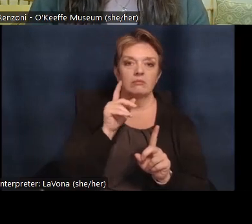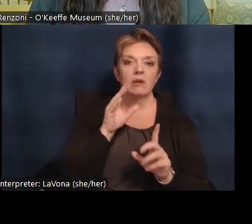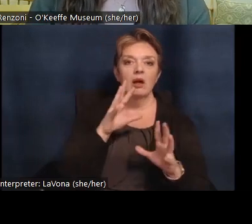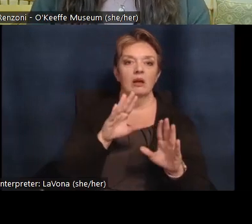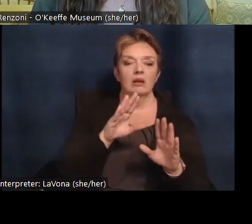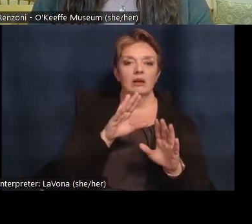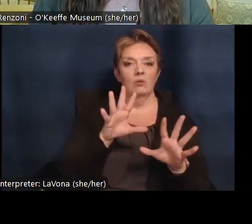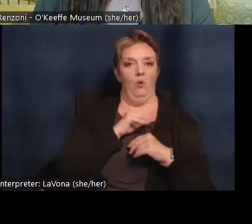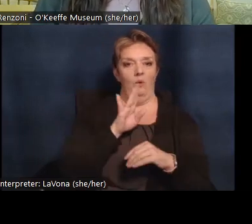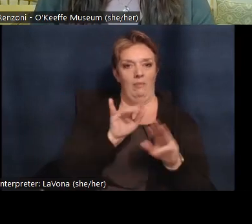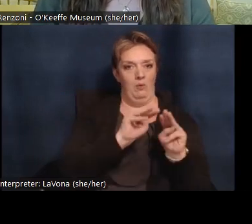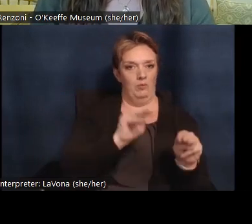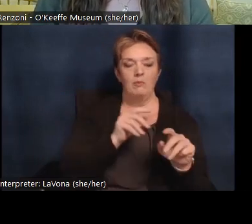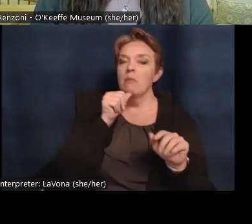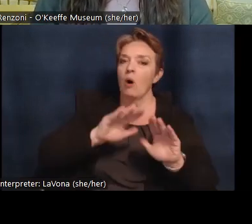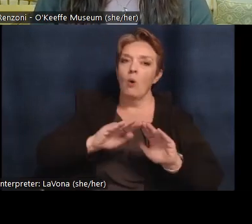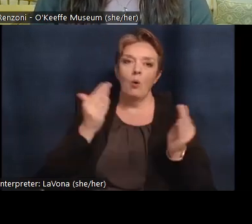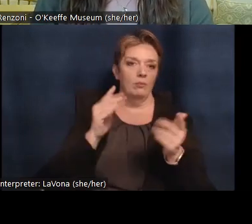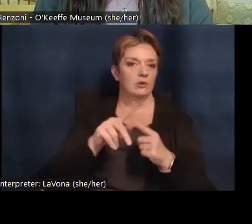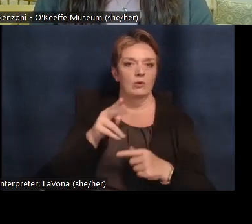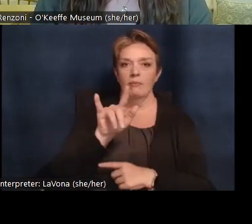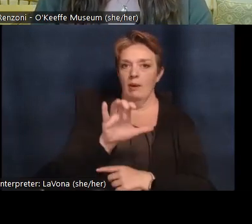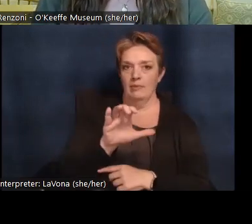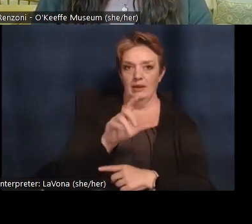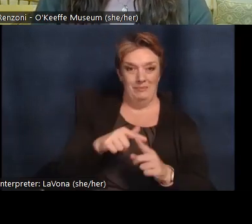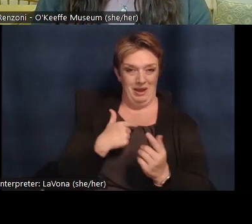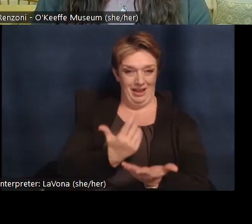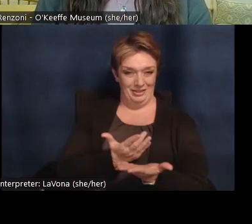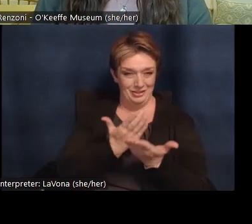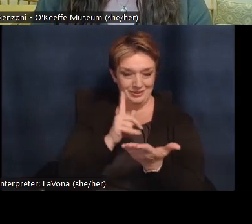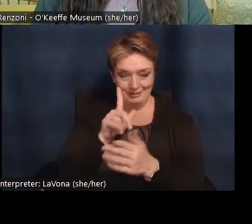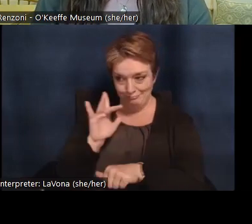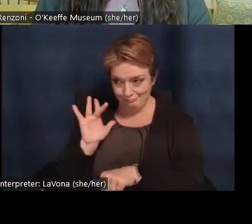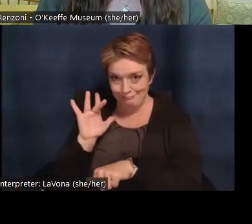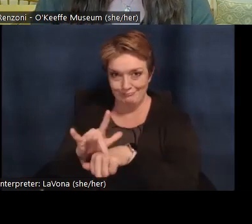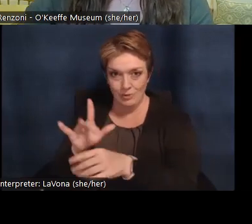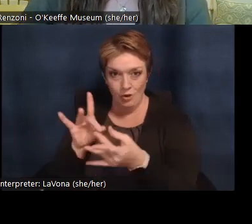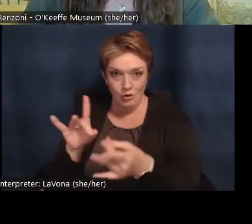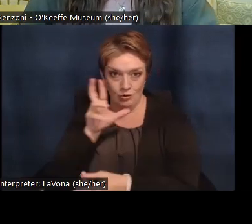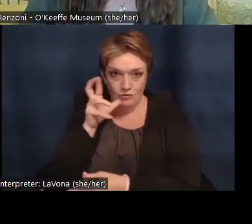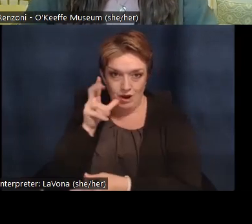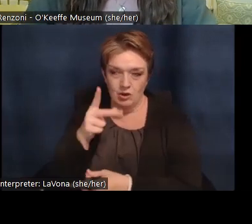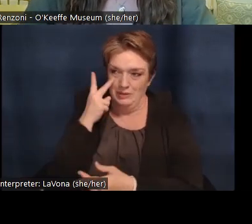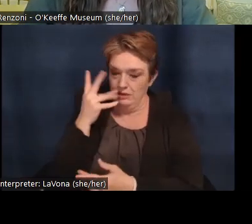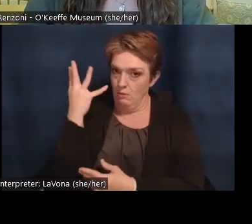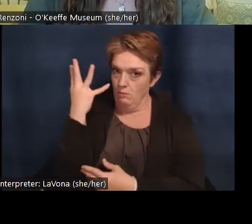however, I recommend visiting Ghost Ranch to see the beautiful landscapes that attracted O’Keeffe to the area.